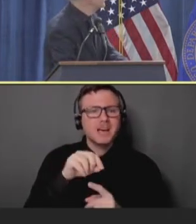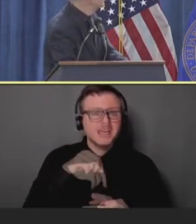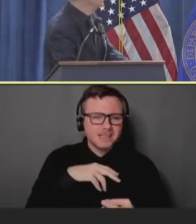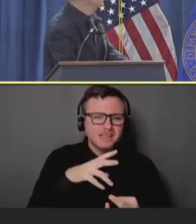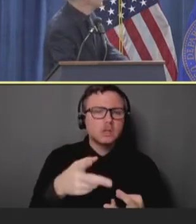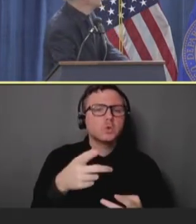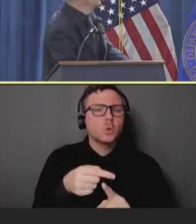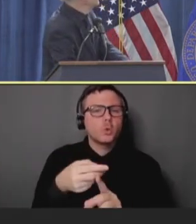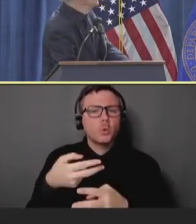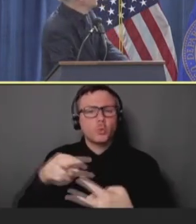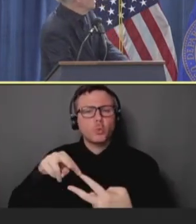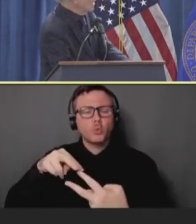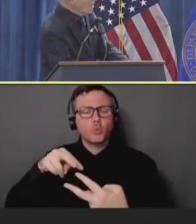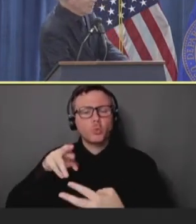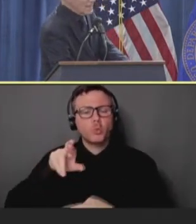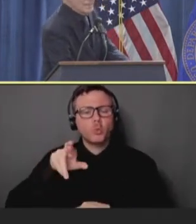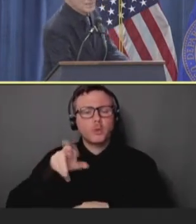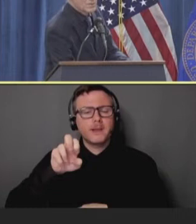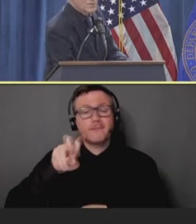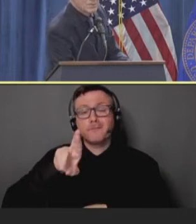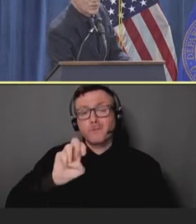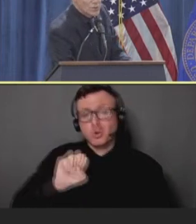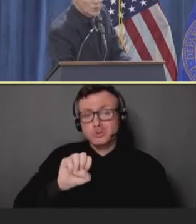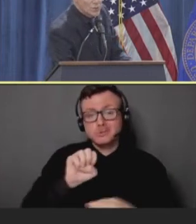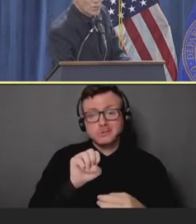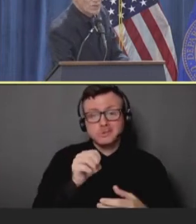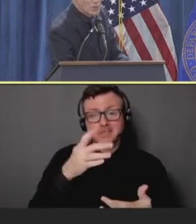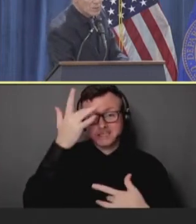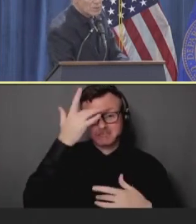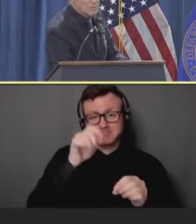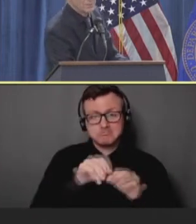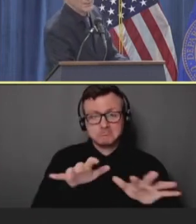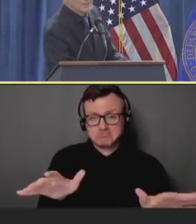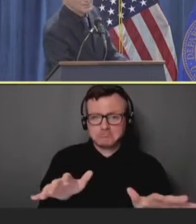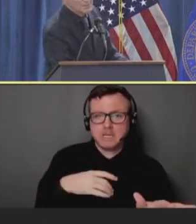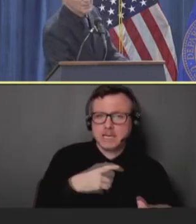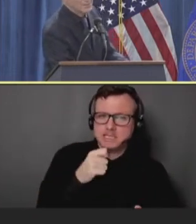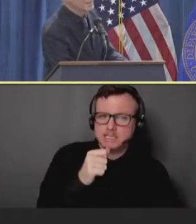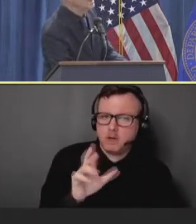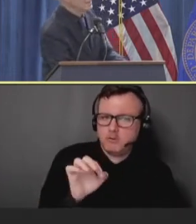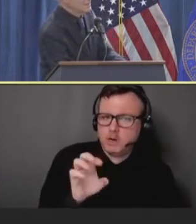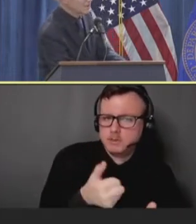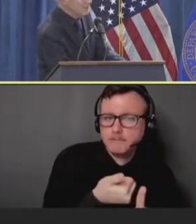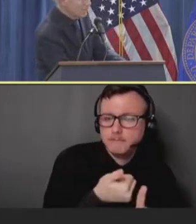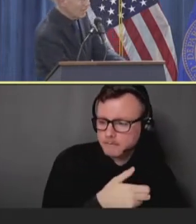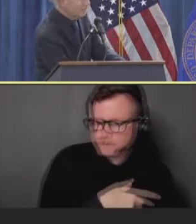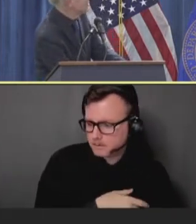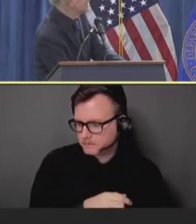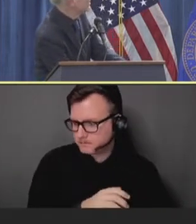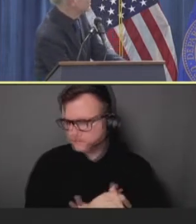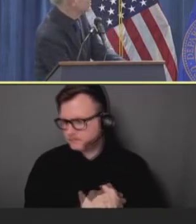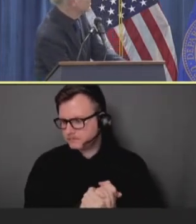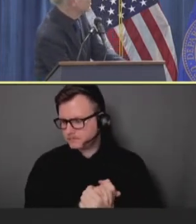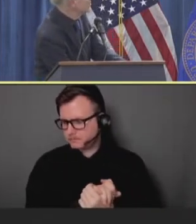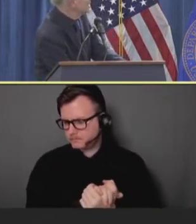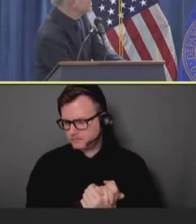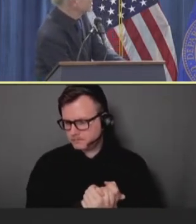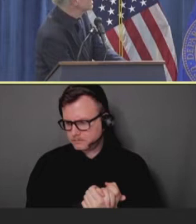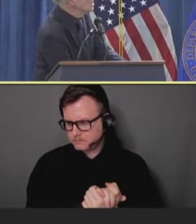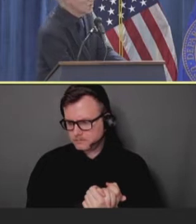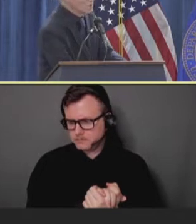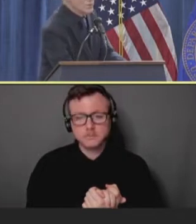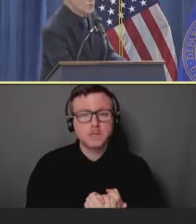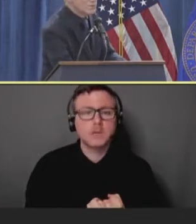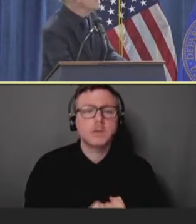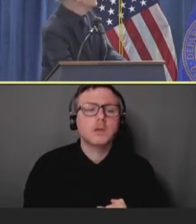Okay, so something new was noticed, picked up, and around to the year 2000, which was